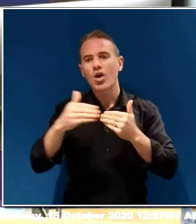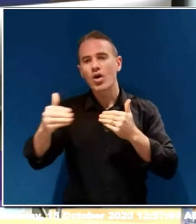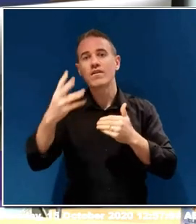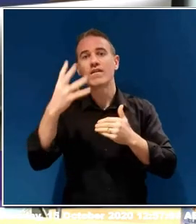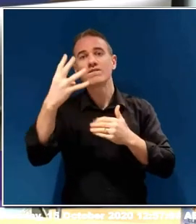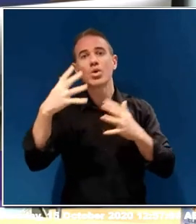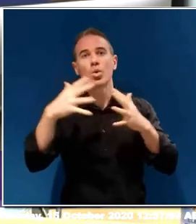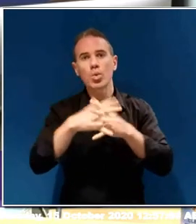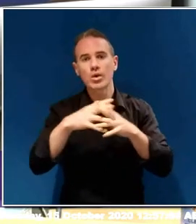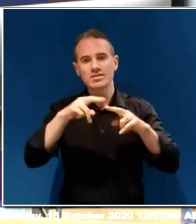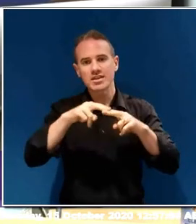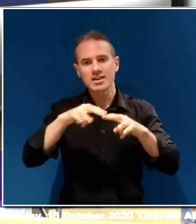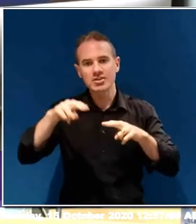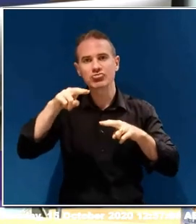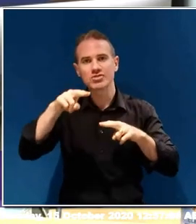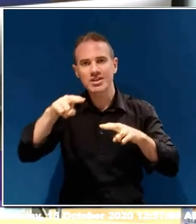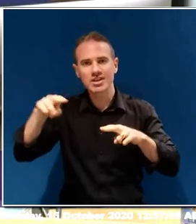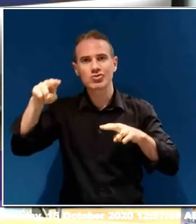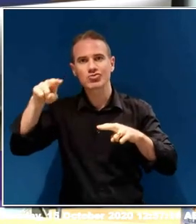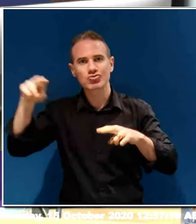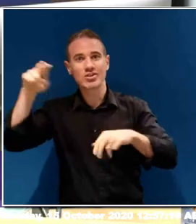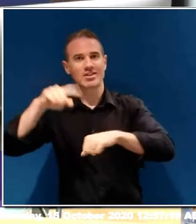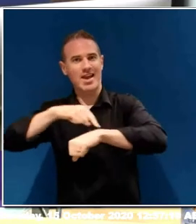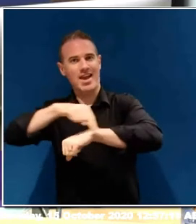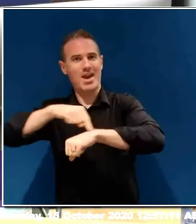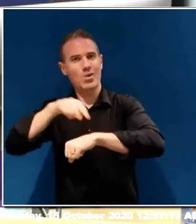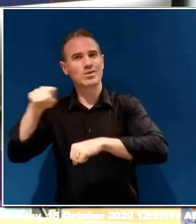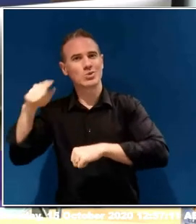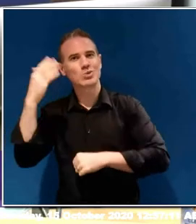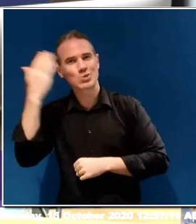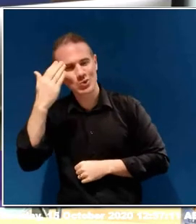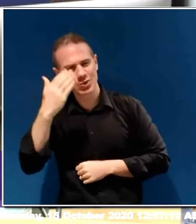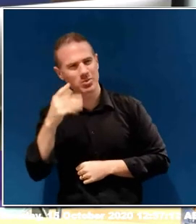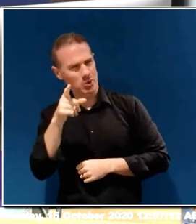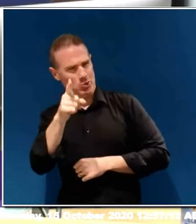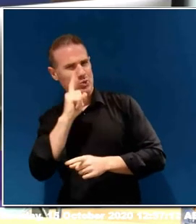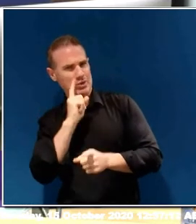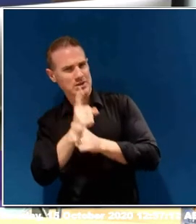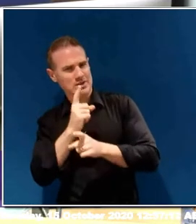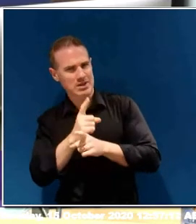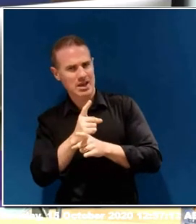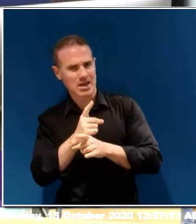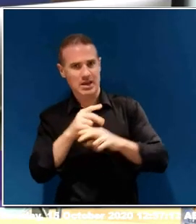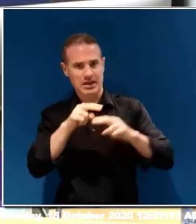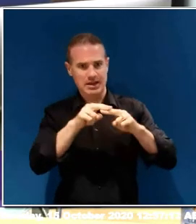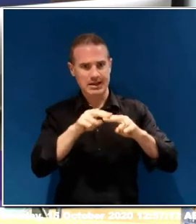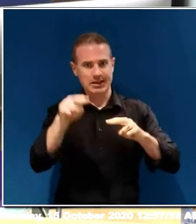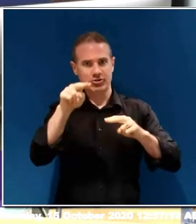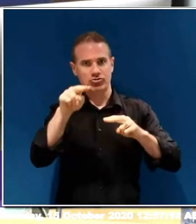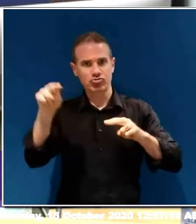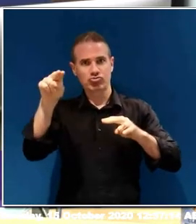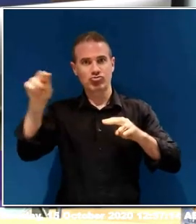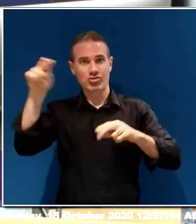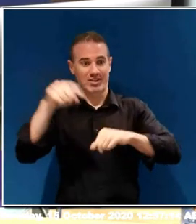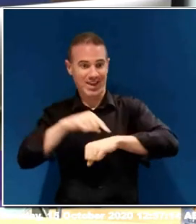Is what you're talking about where that increase doesn't happen? That's correct. Thanks.